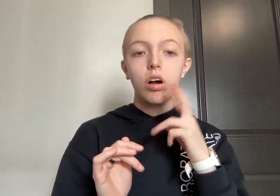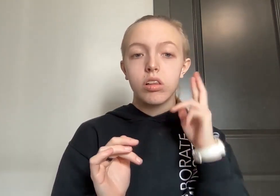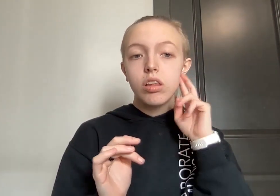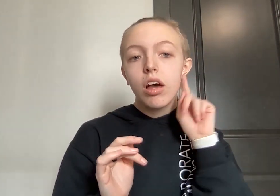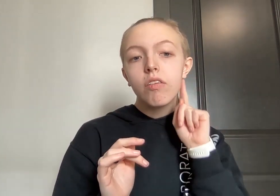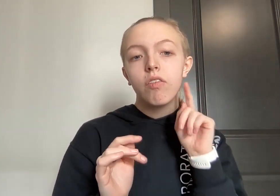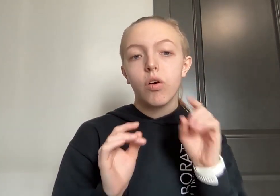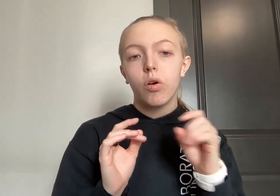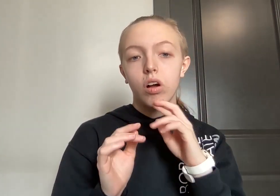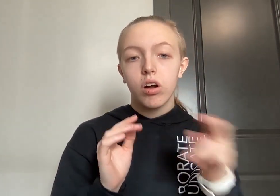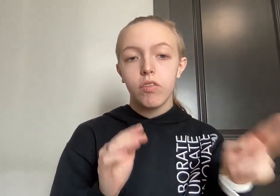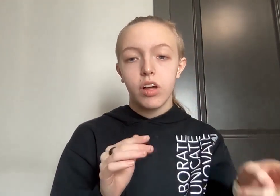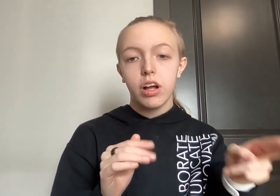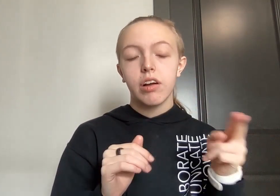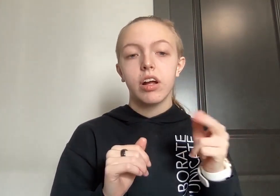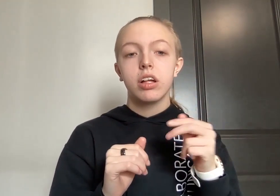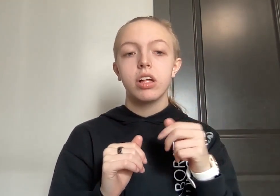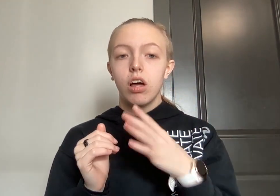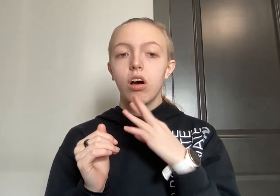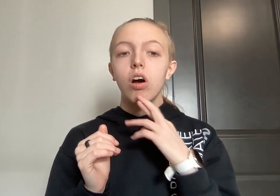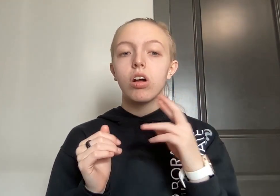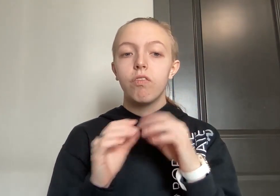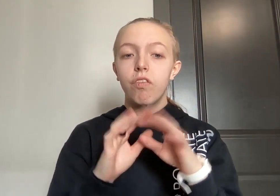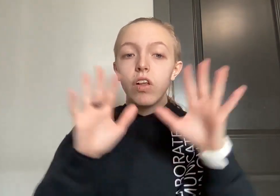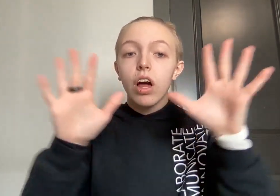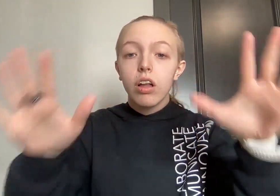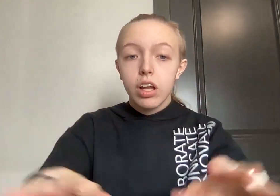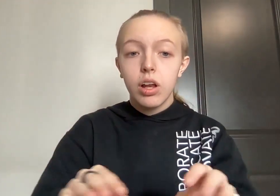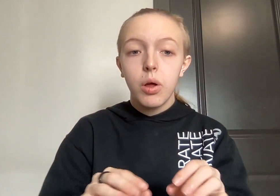are deaf or hard of hearing are flooded